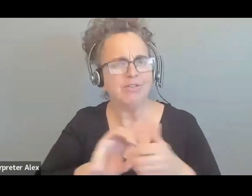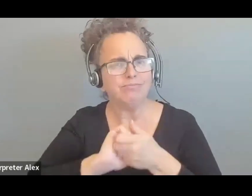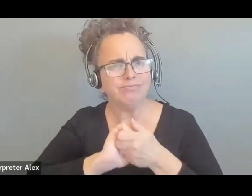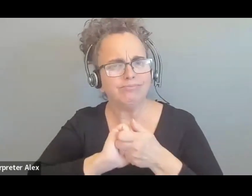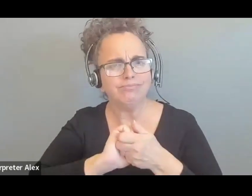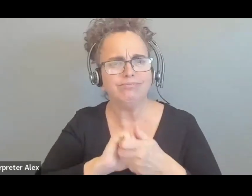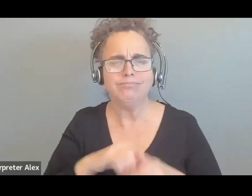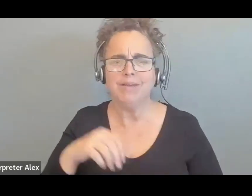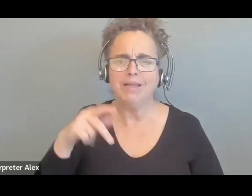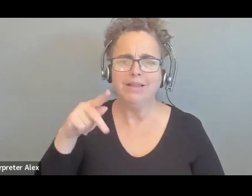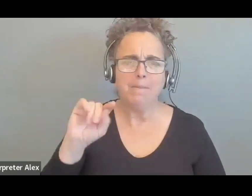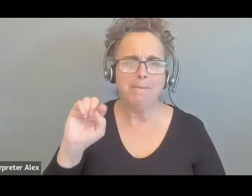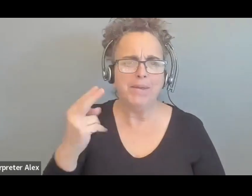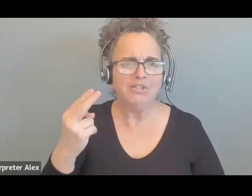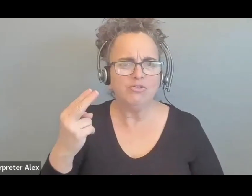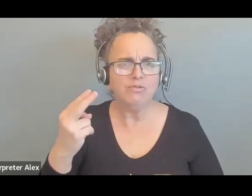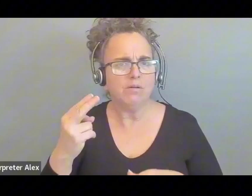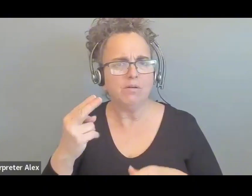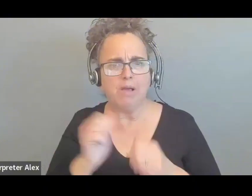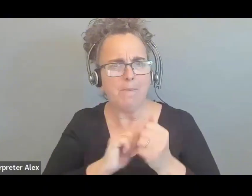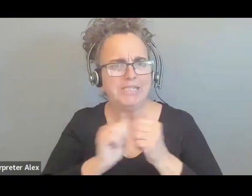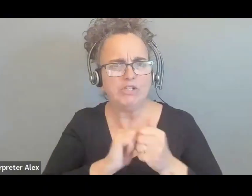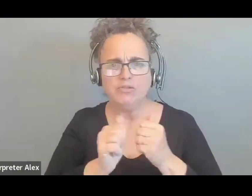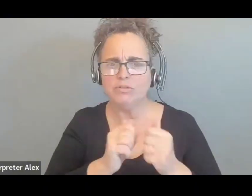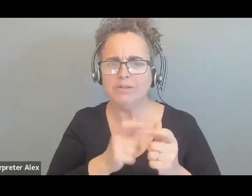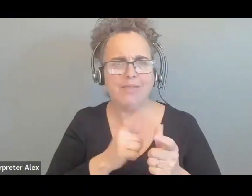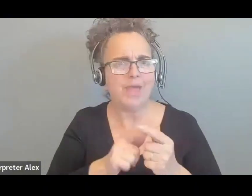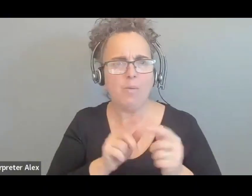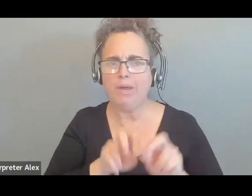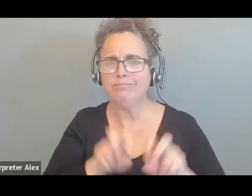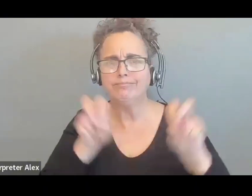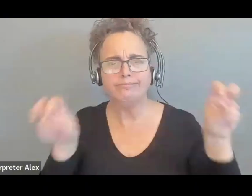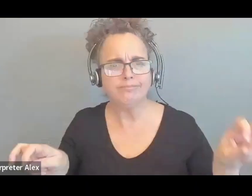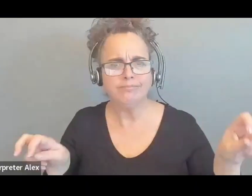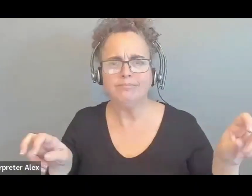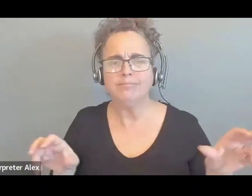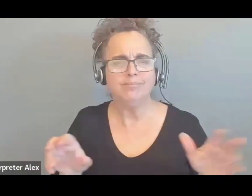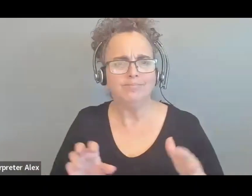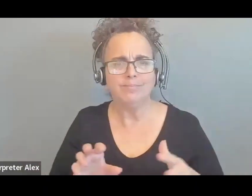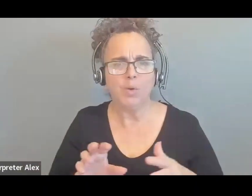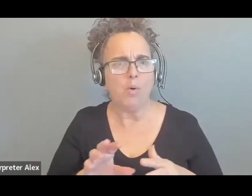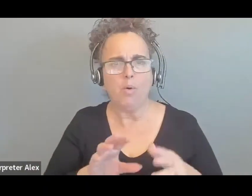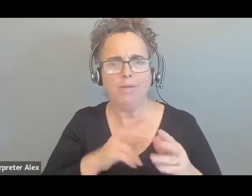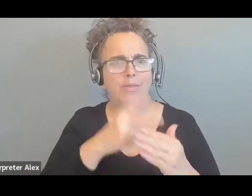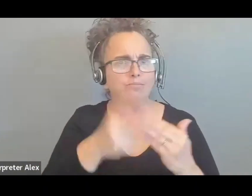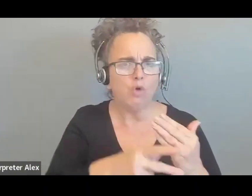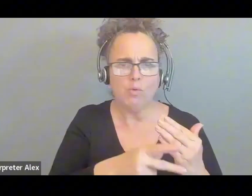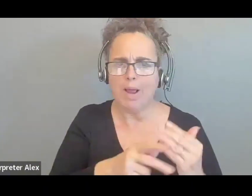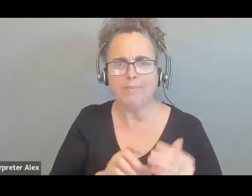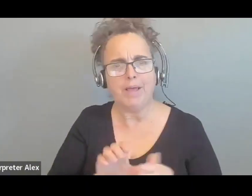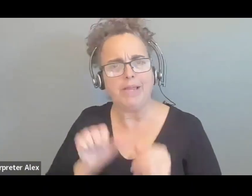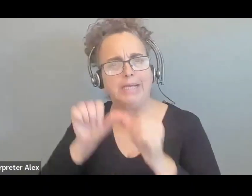pitch competitions and then go leaving our community, not leaving our community, but leaving the programs and continuing.